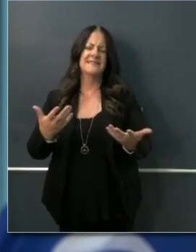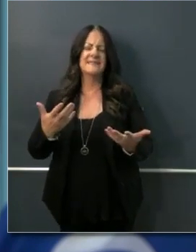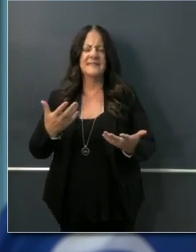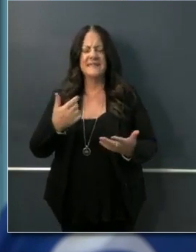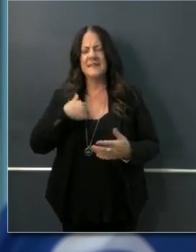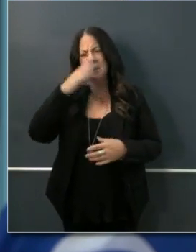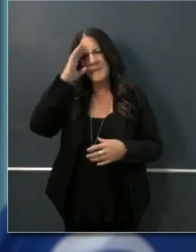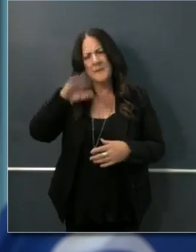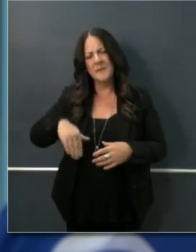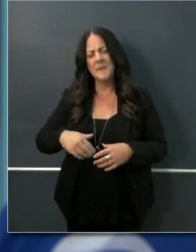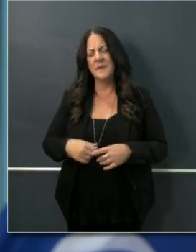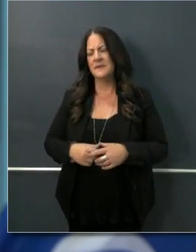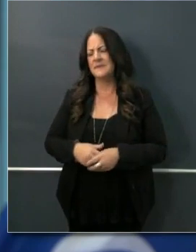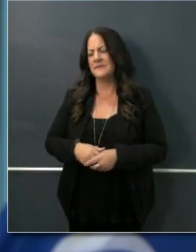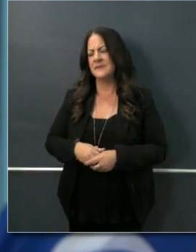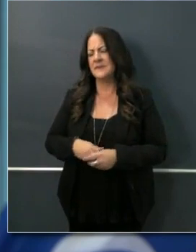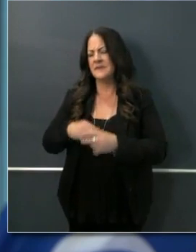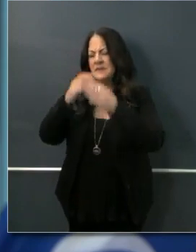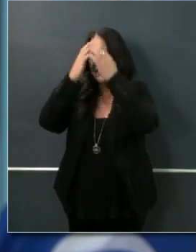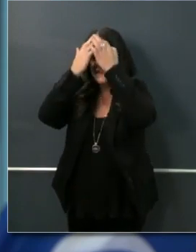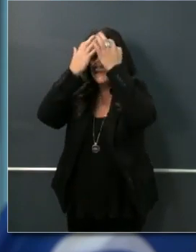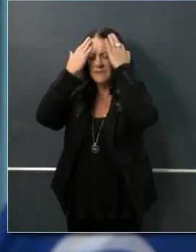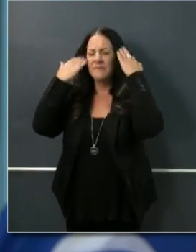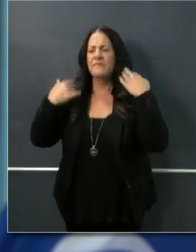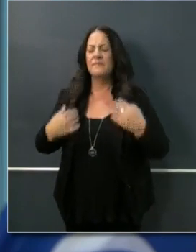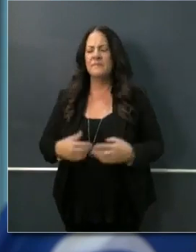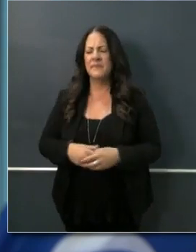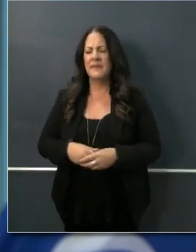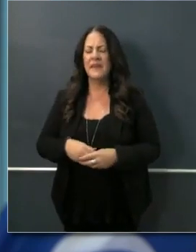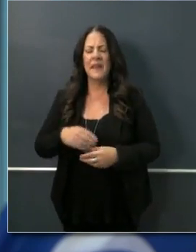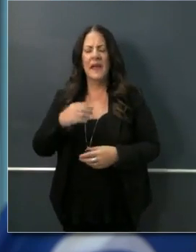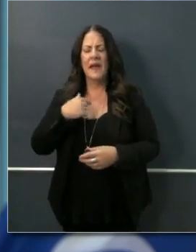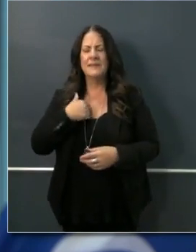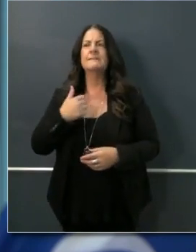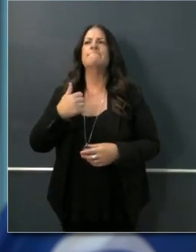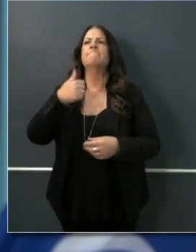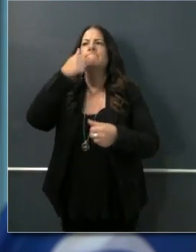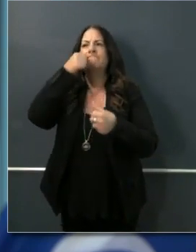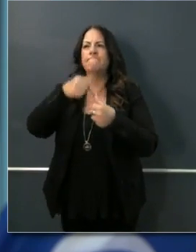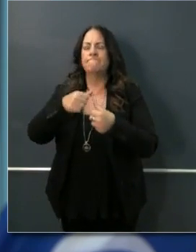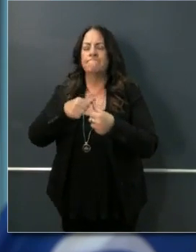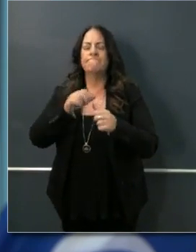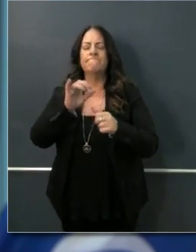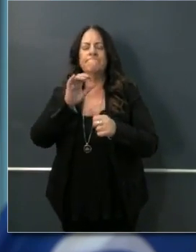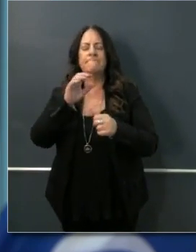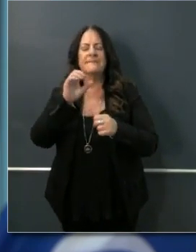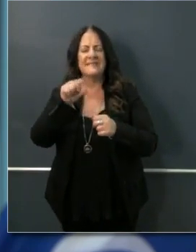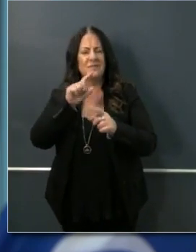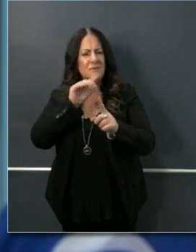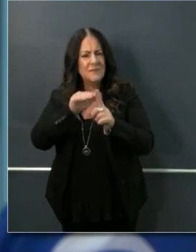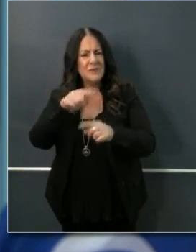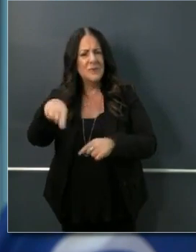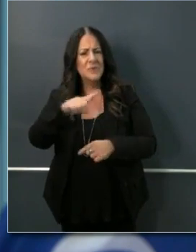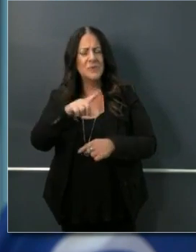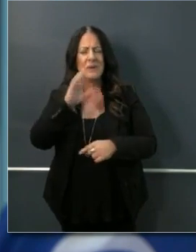BE ON IN THEIR LOVE. AND THAT IS VERY DIFFERENT THAN THE ONE THAT PREDATES. THEY’RE PASSING OF THAT LOVED ONE, BUT IT’S ALSO A REMINDER.